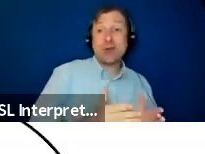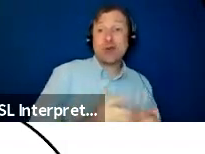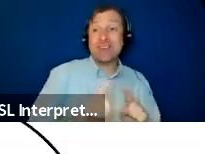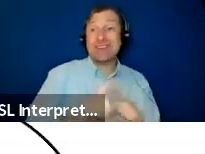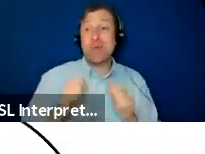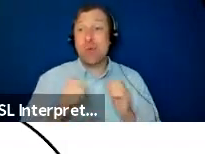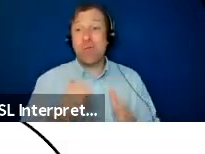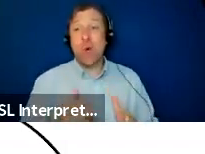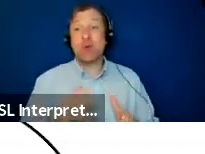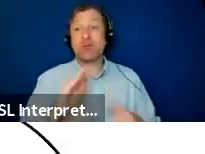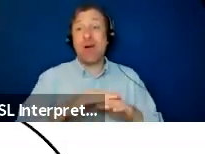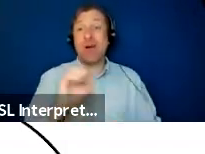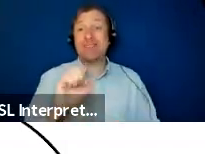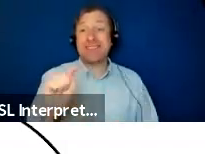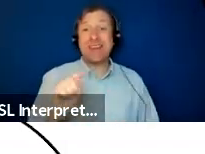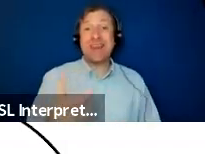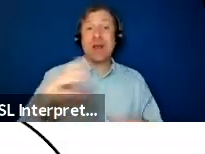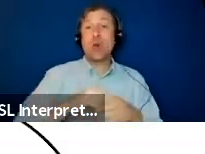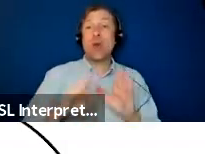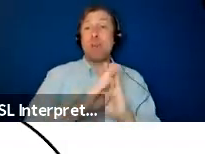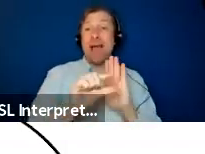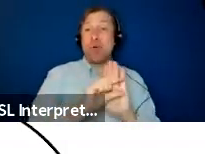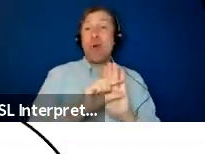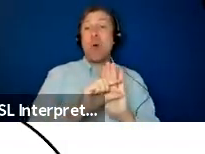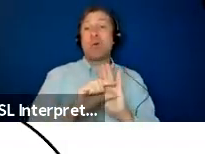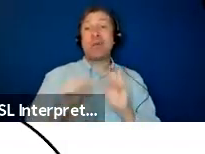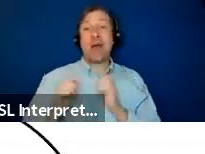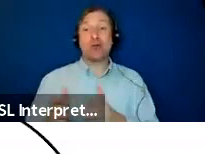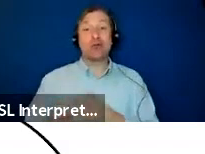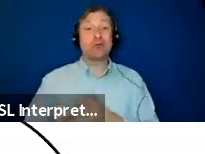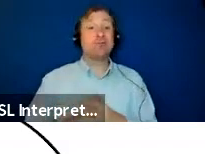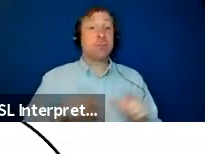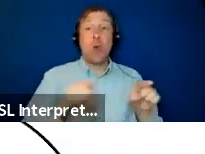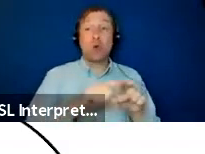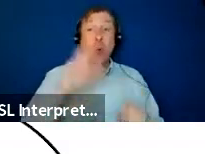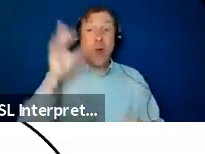who might be present on set, including background performers. It also includes for example, hair and makeup people